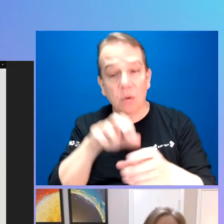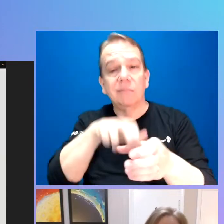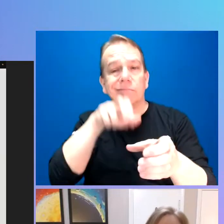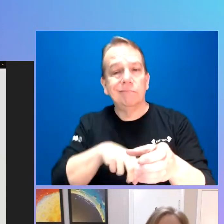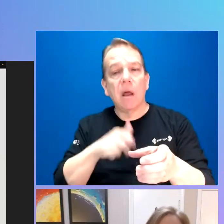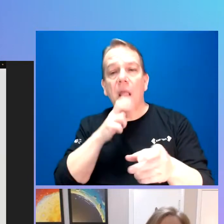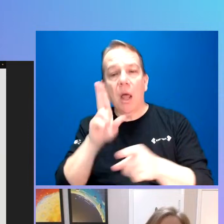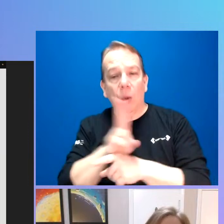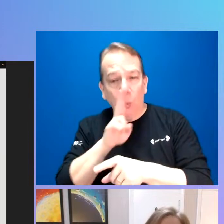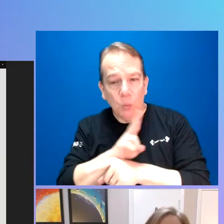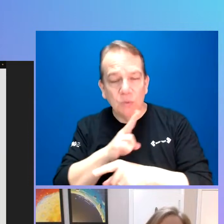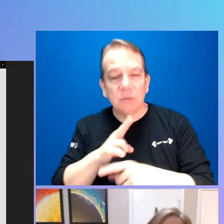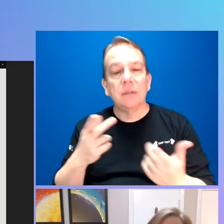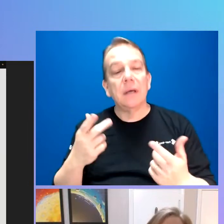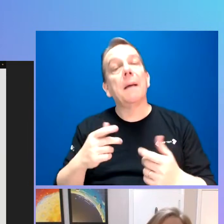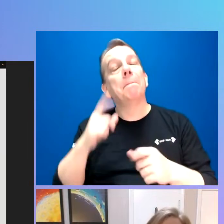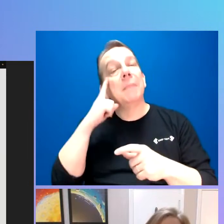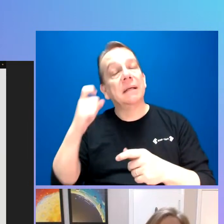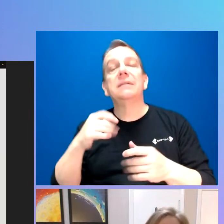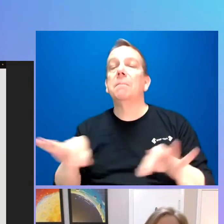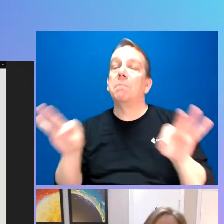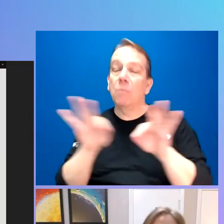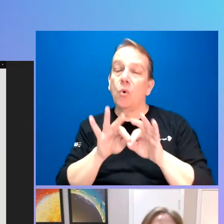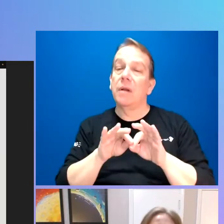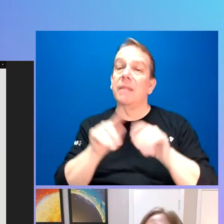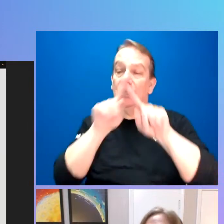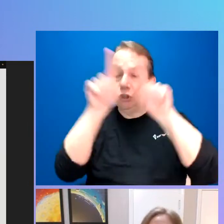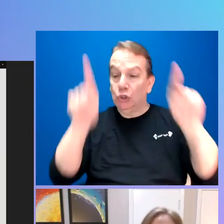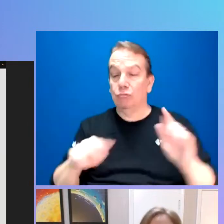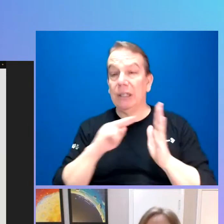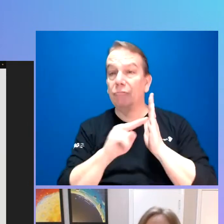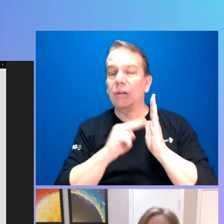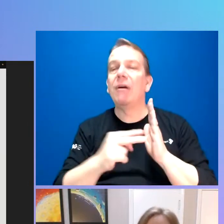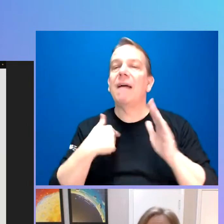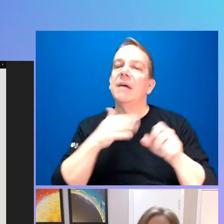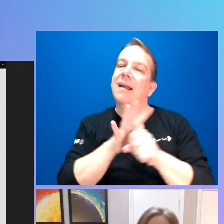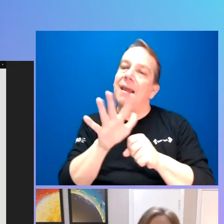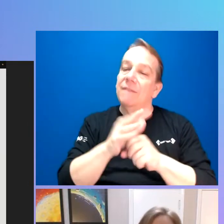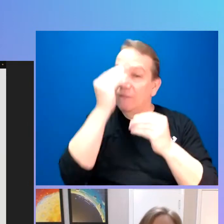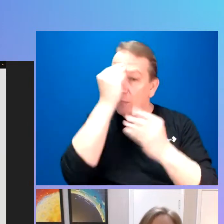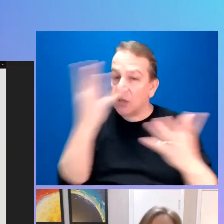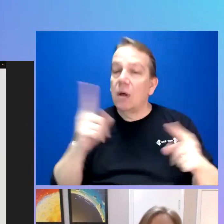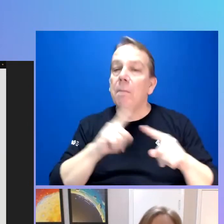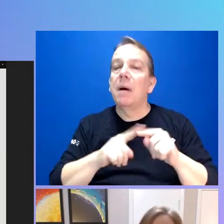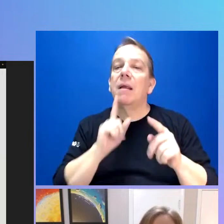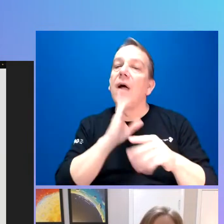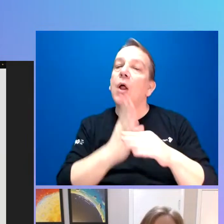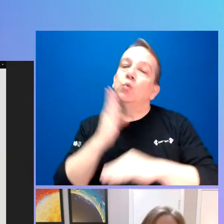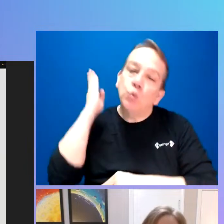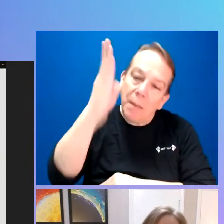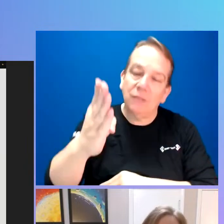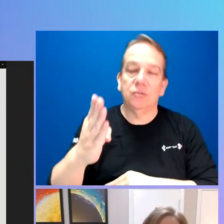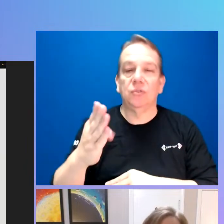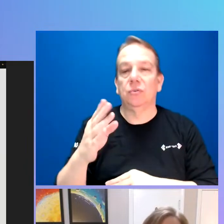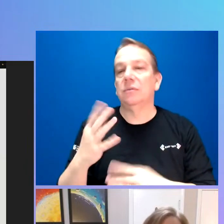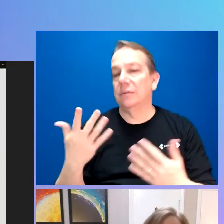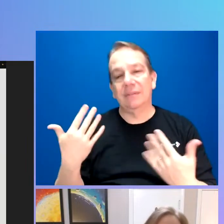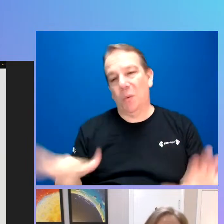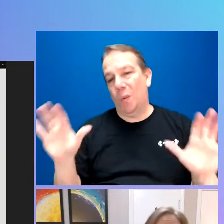Screen reader users have enough information without getting redundant or confusing information about the switch